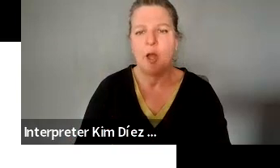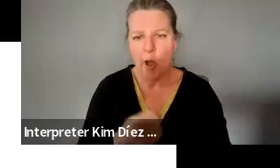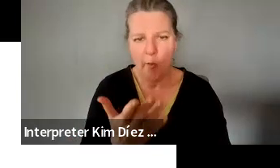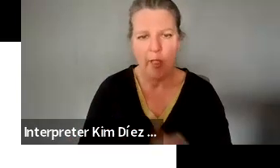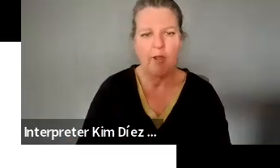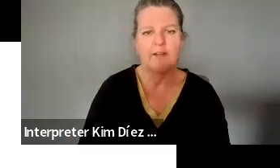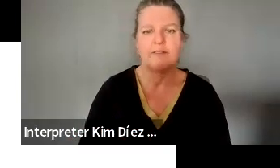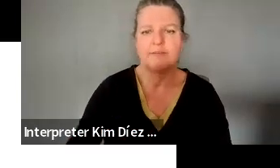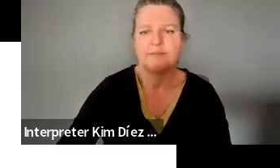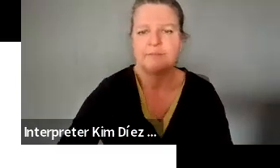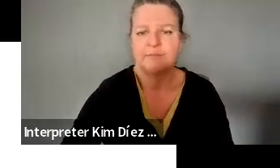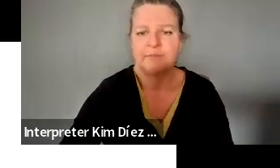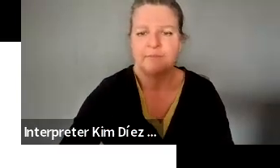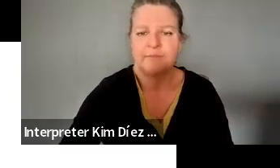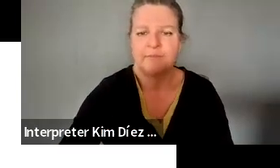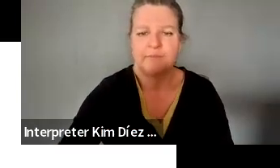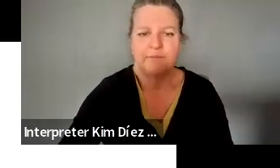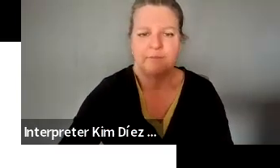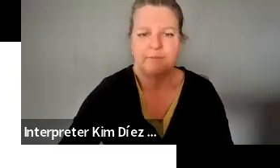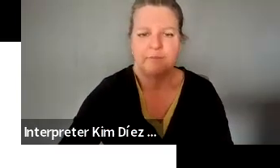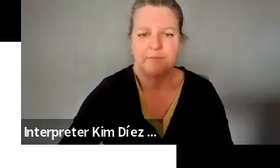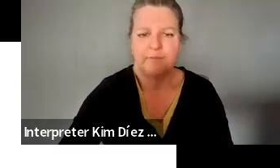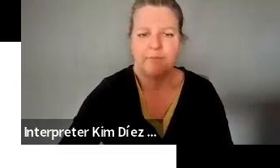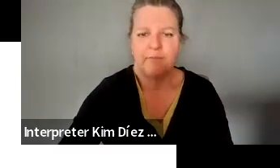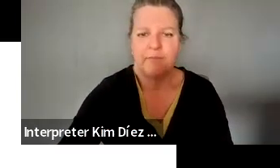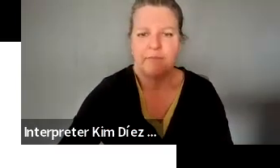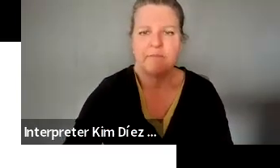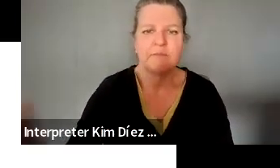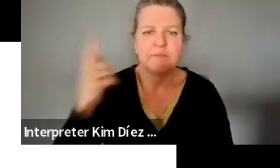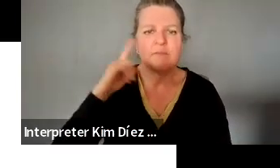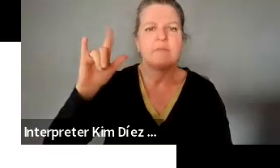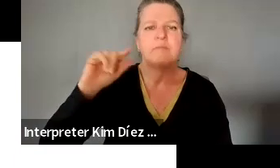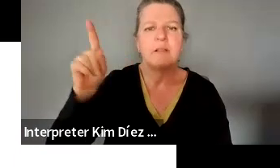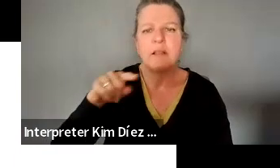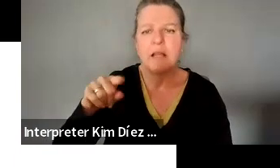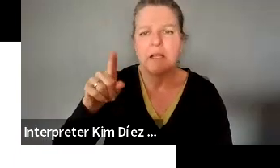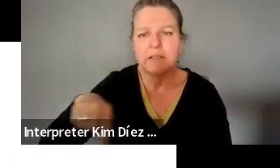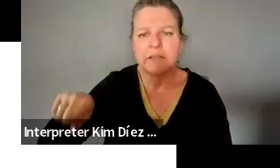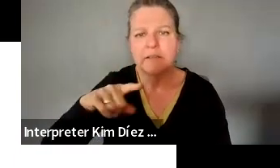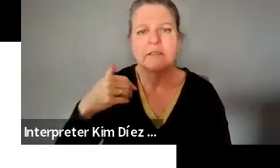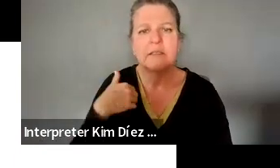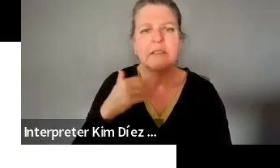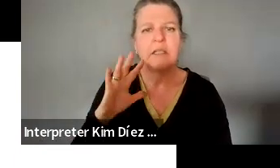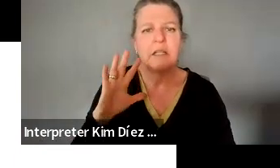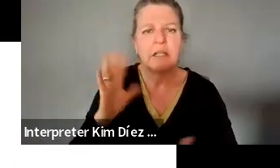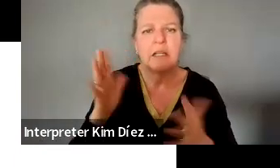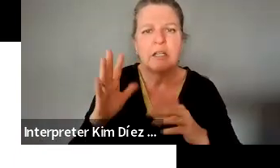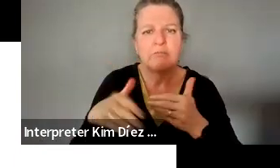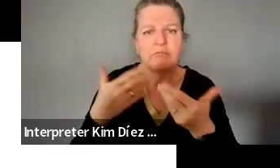[Una] Sharing and I think, Liz, are we about at completion now?